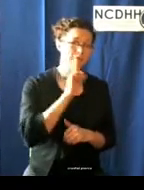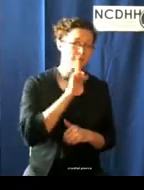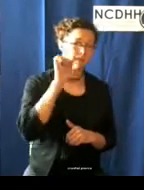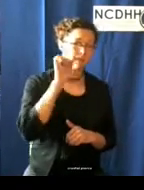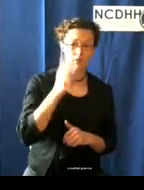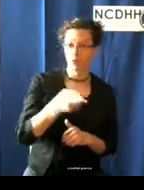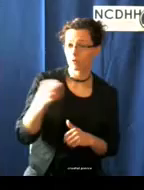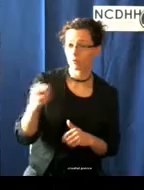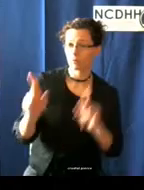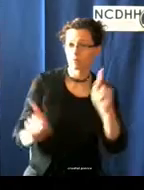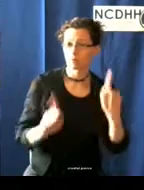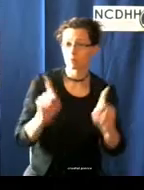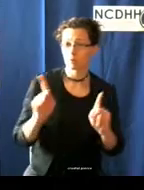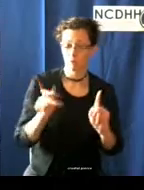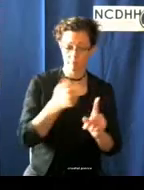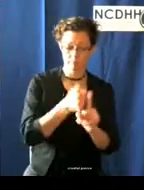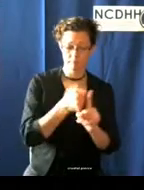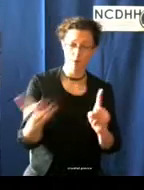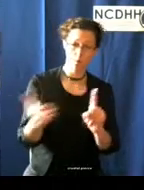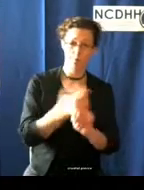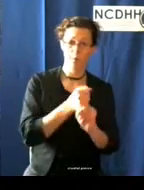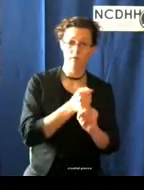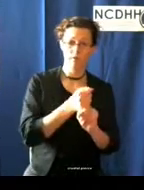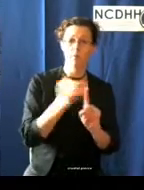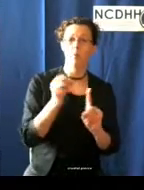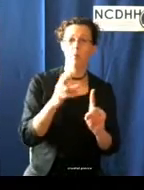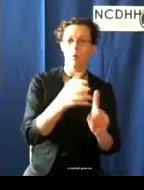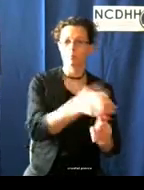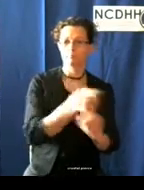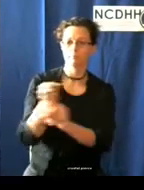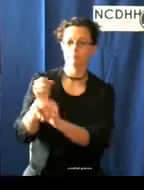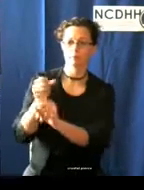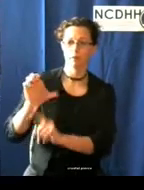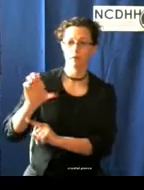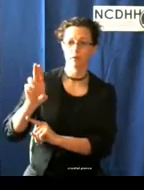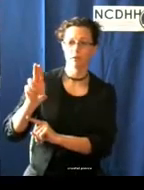PERSON IS ARRESTED OR TAKEN INTO CUSTODY FOR ALLEGED VIOLATION OF